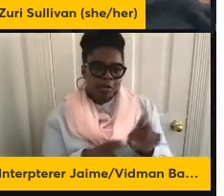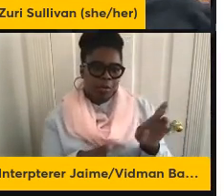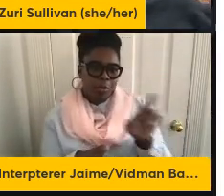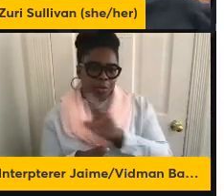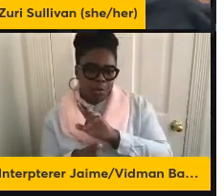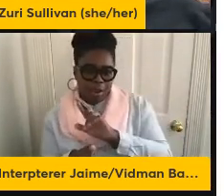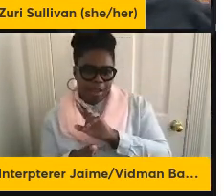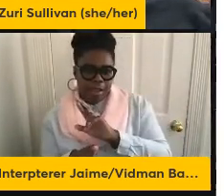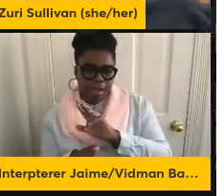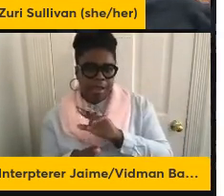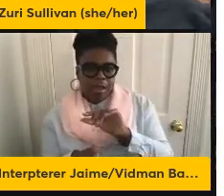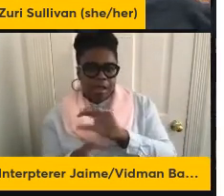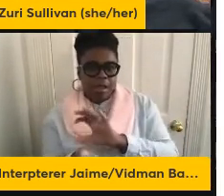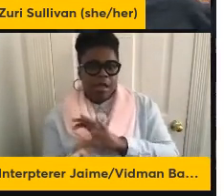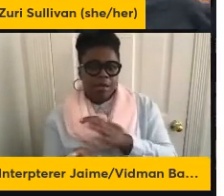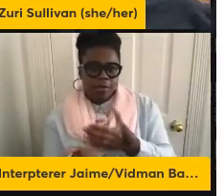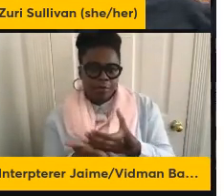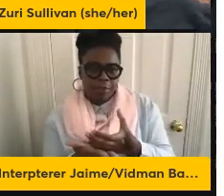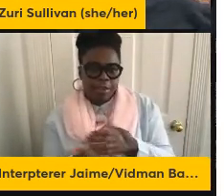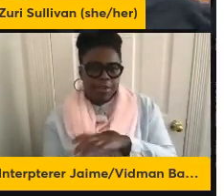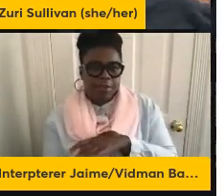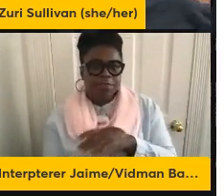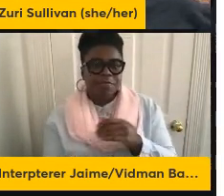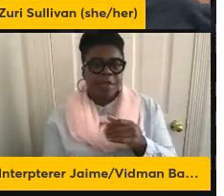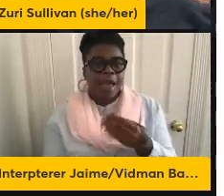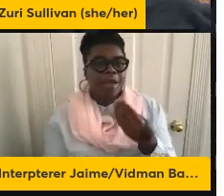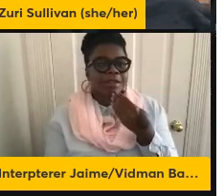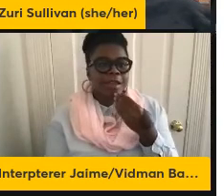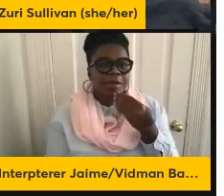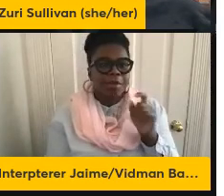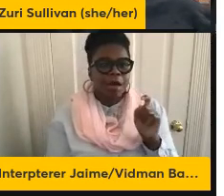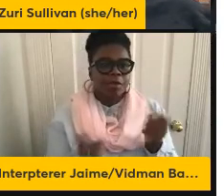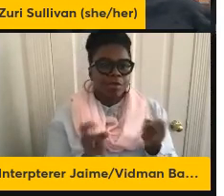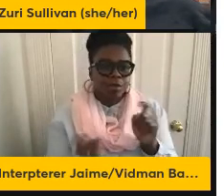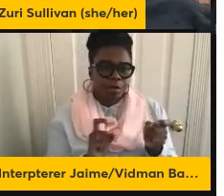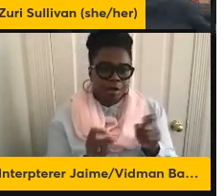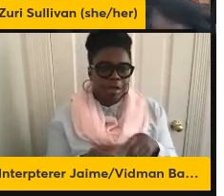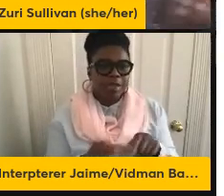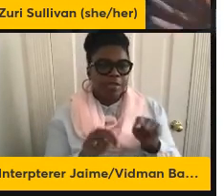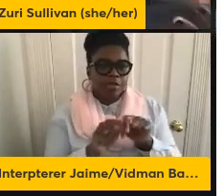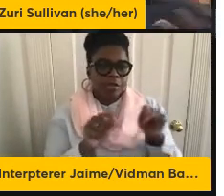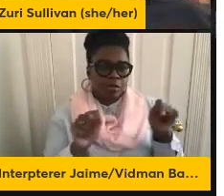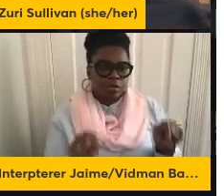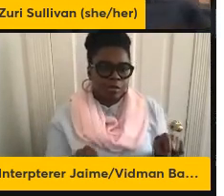So next, we tried to understand how diet might alter the transcriptome of gamma delta T cells to get a better handle on